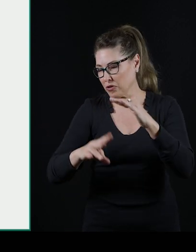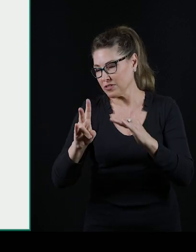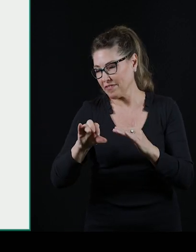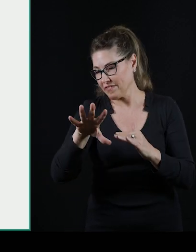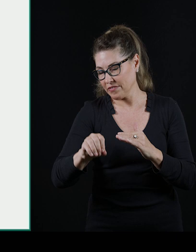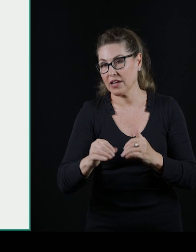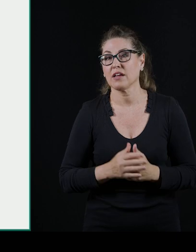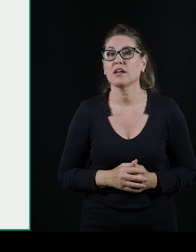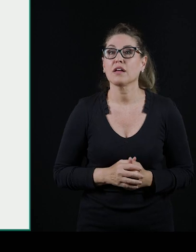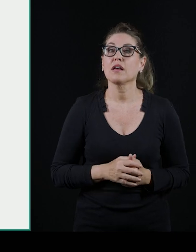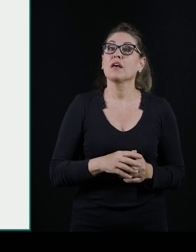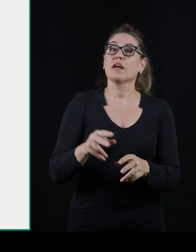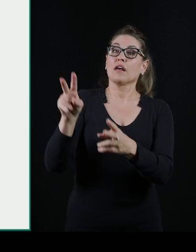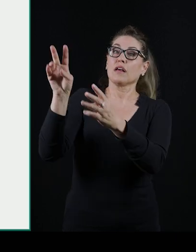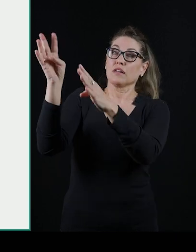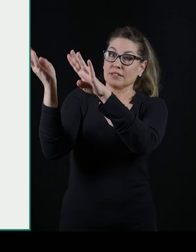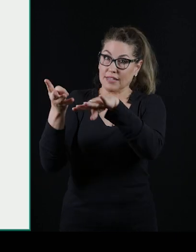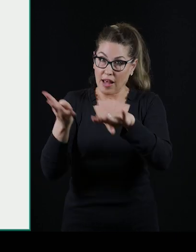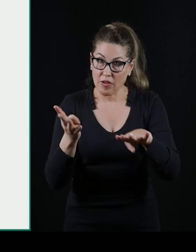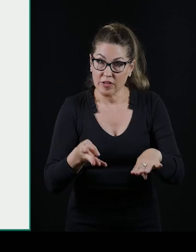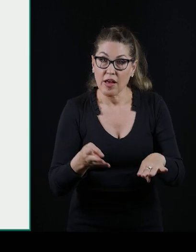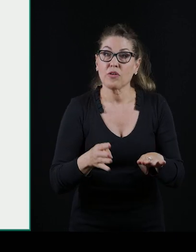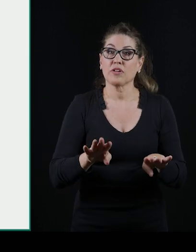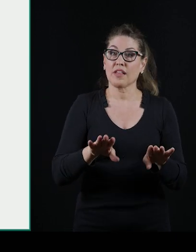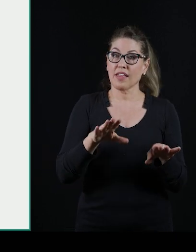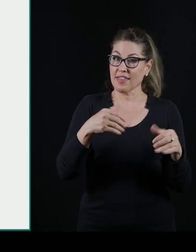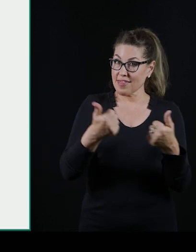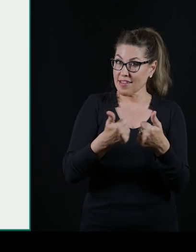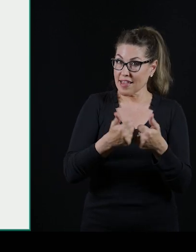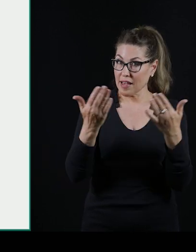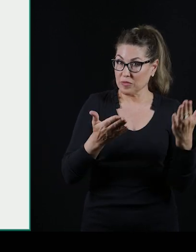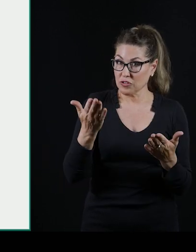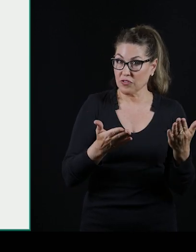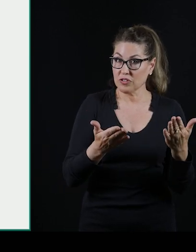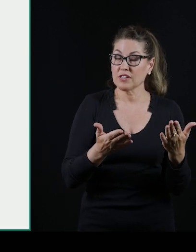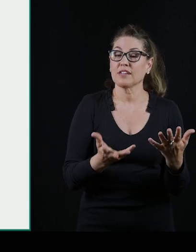You'll download the open arena sample game server that's been integrated with the game,